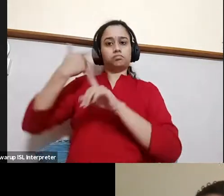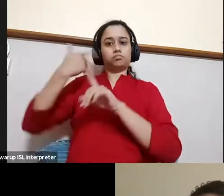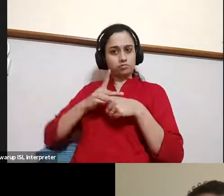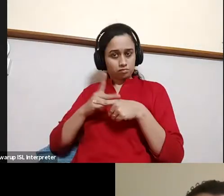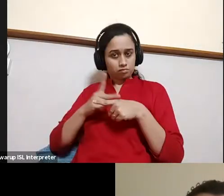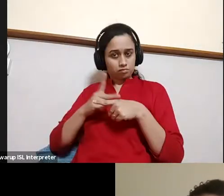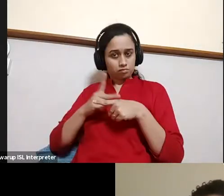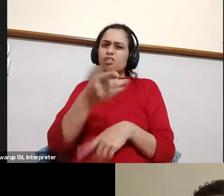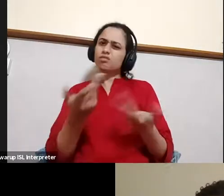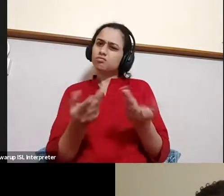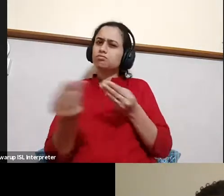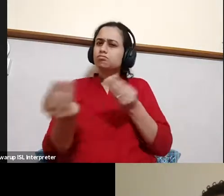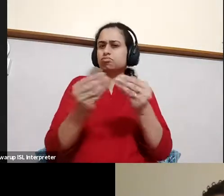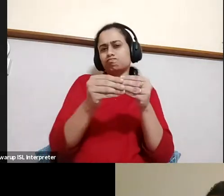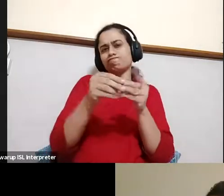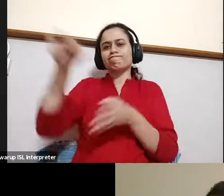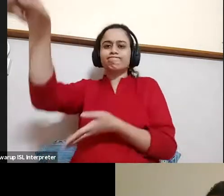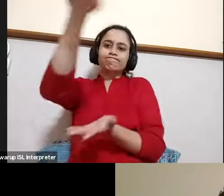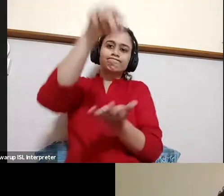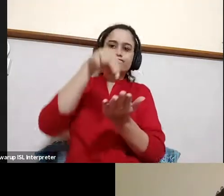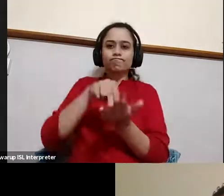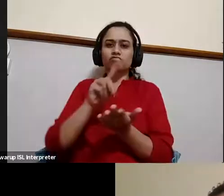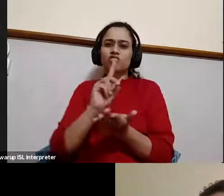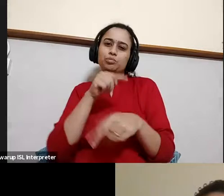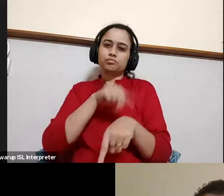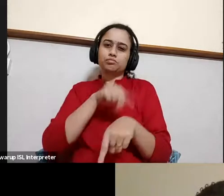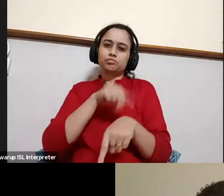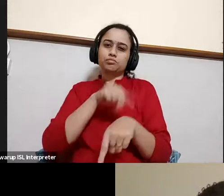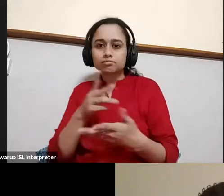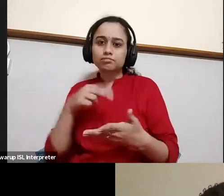are a person who's walking into a studio for the first or second time um a lot of that is flattened